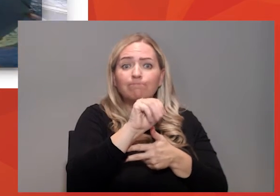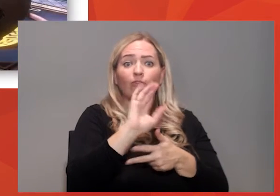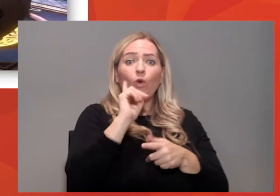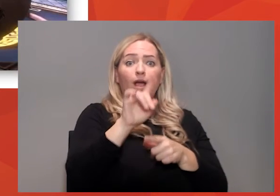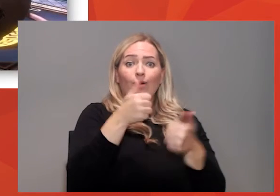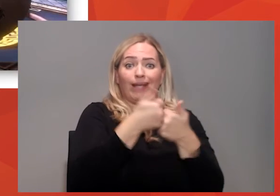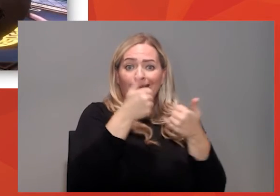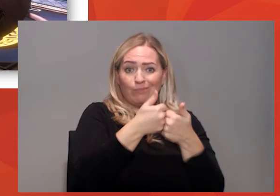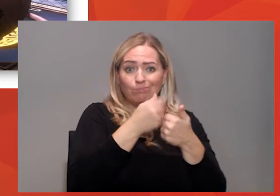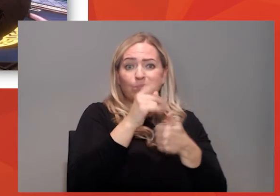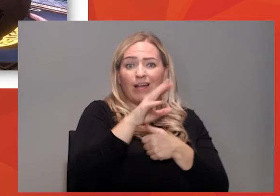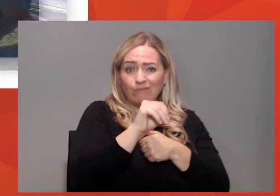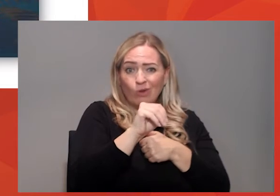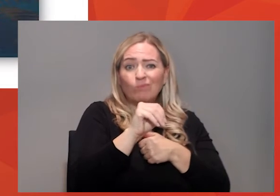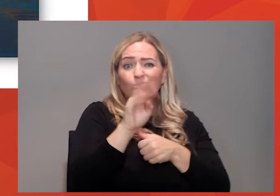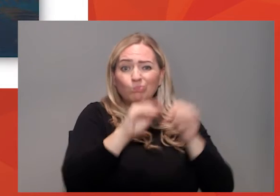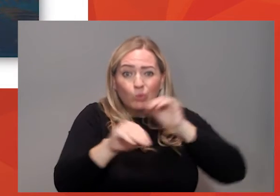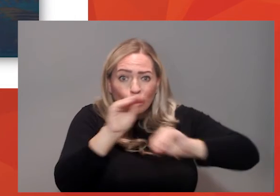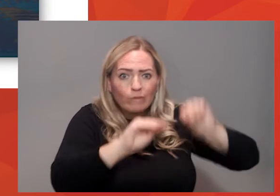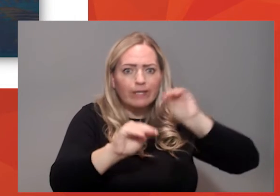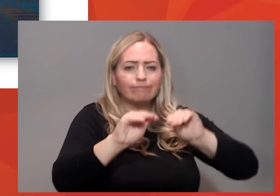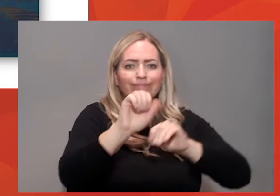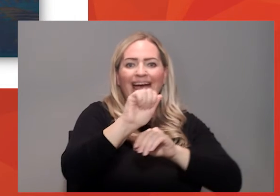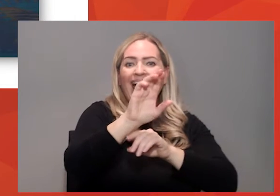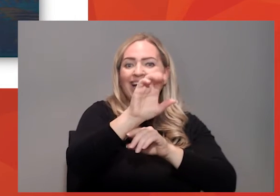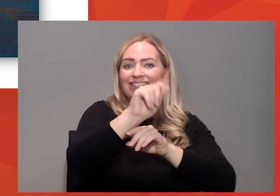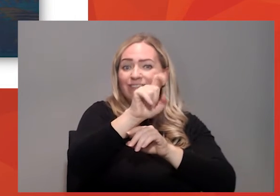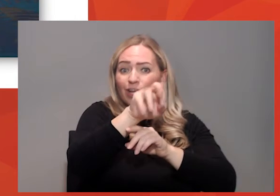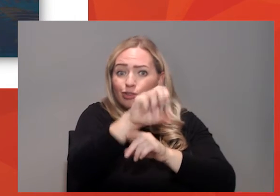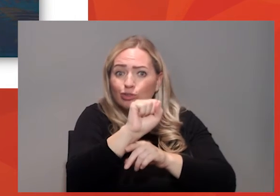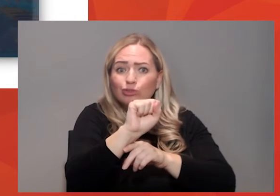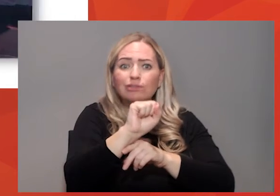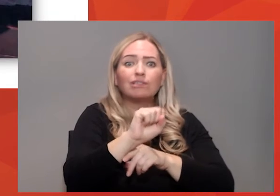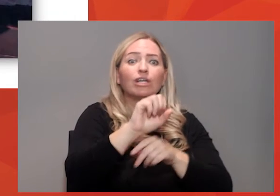in our game, platform moving components, activators,